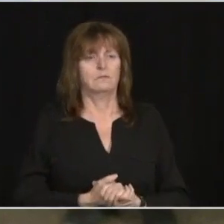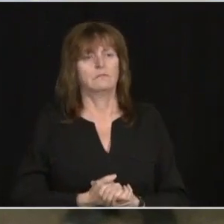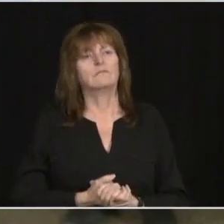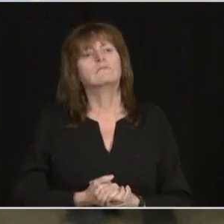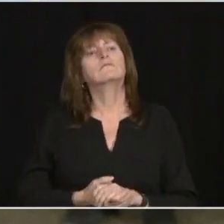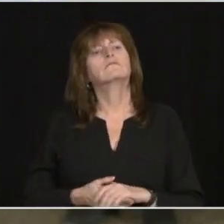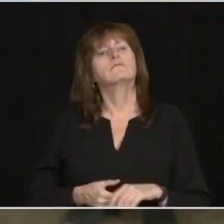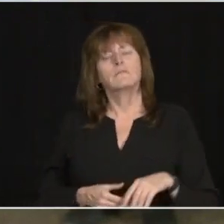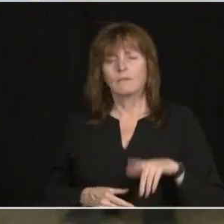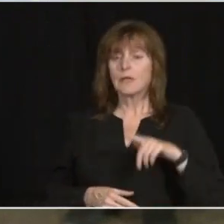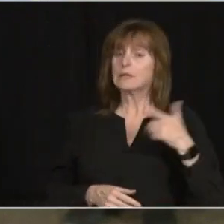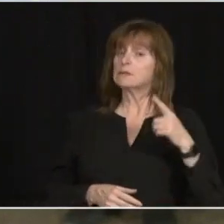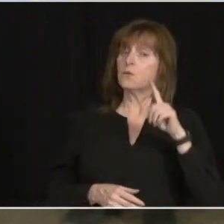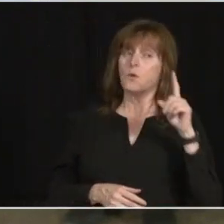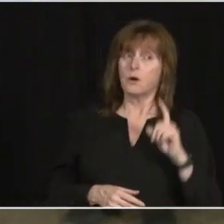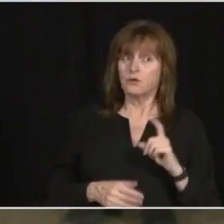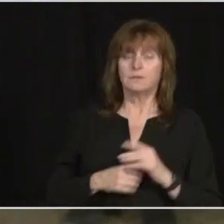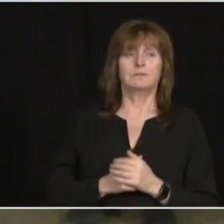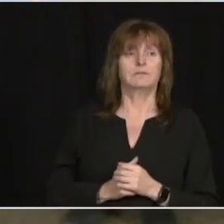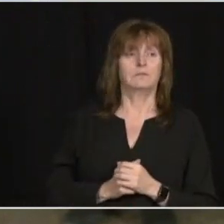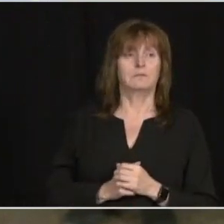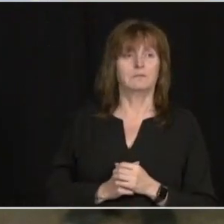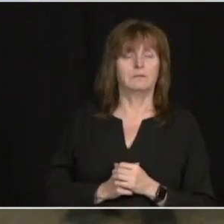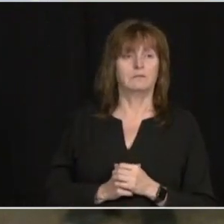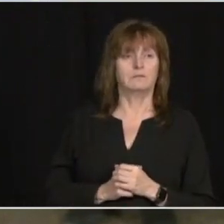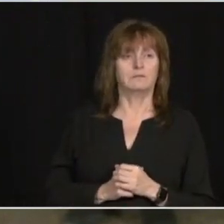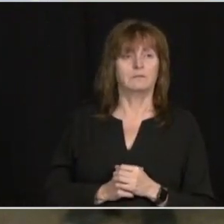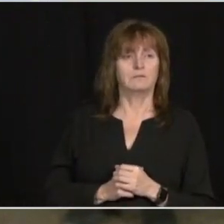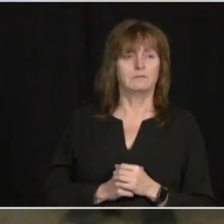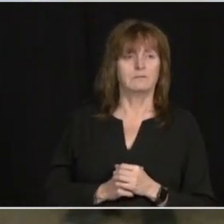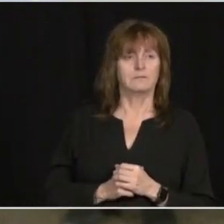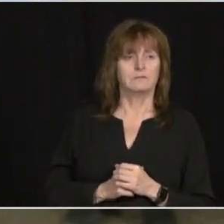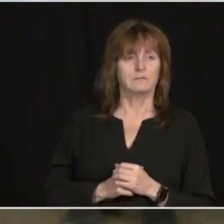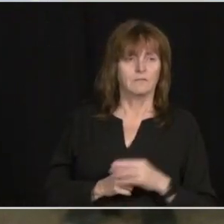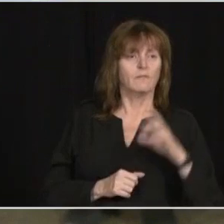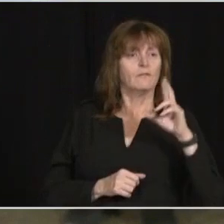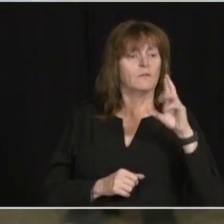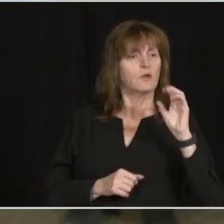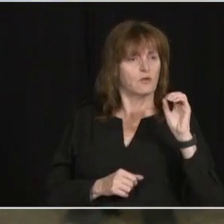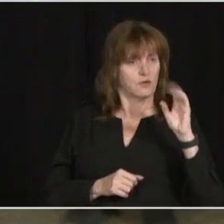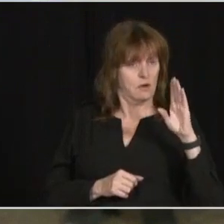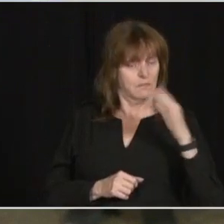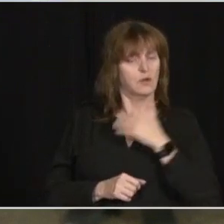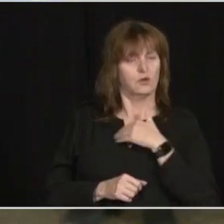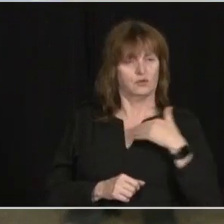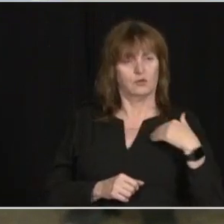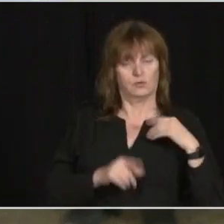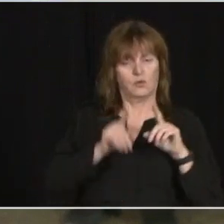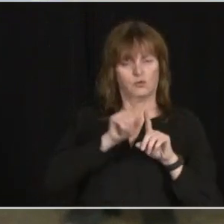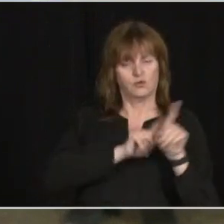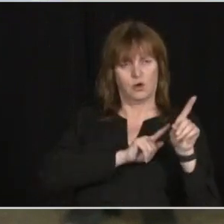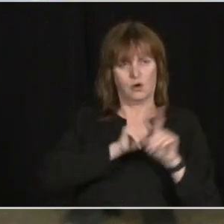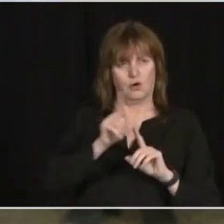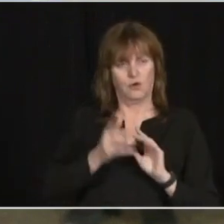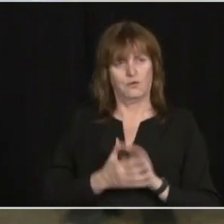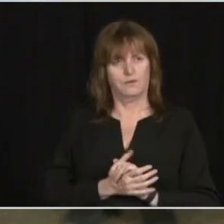Next question comes from Rob Ferguson from the Toronto Star. REPORTER: Hello, everyone.